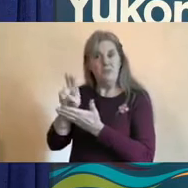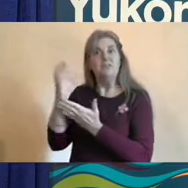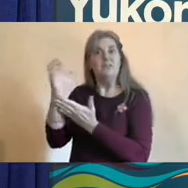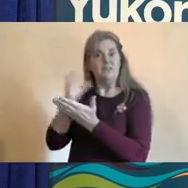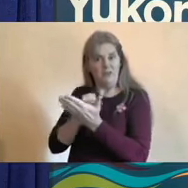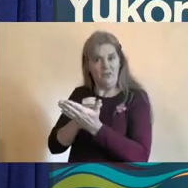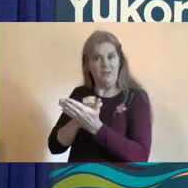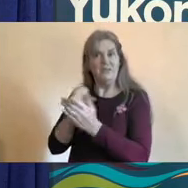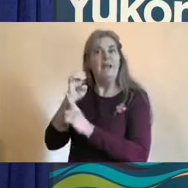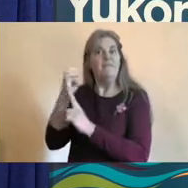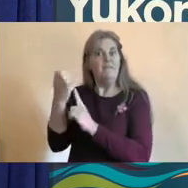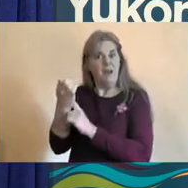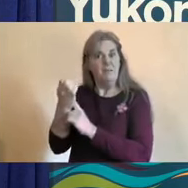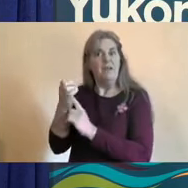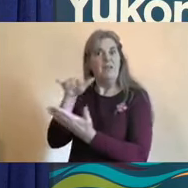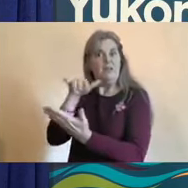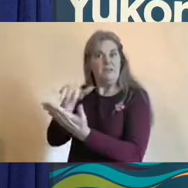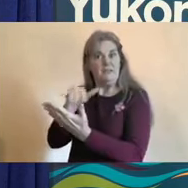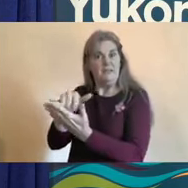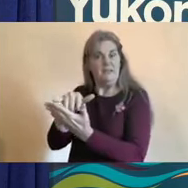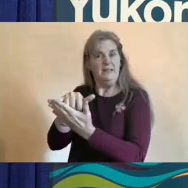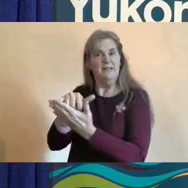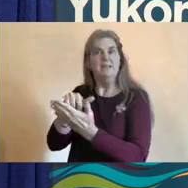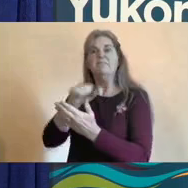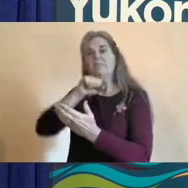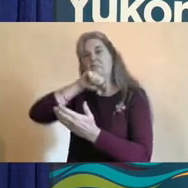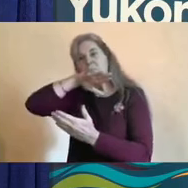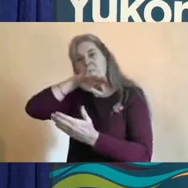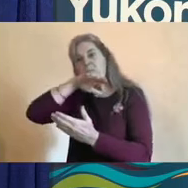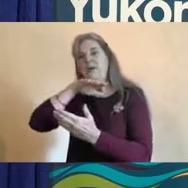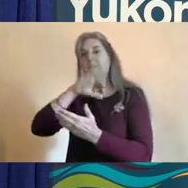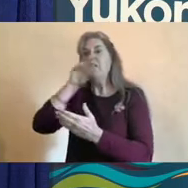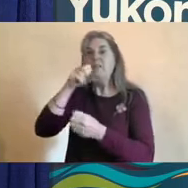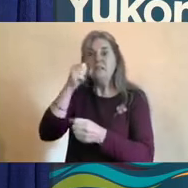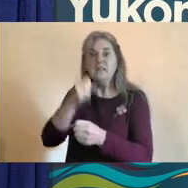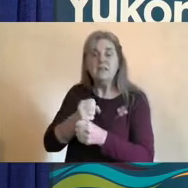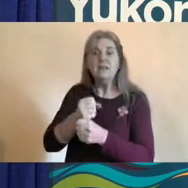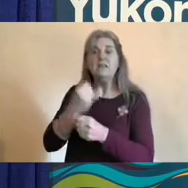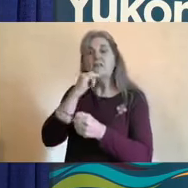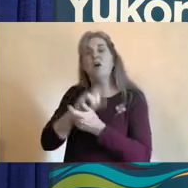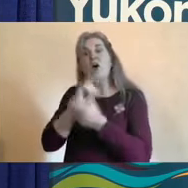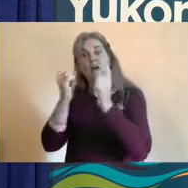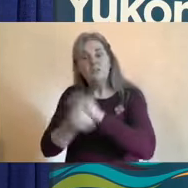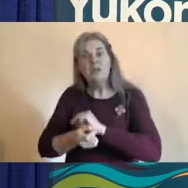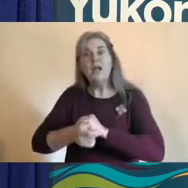emissions, 50 years, of the don't change anything.